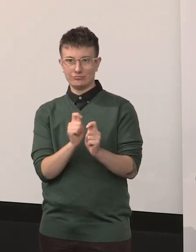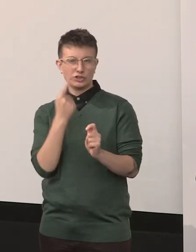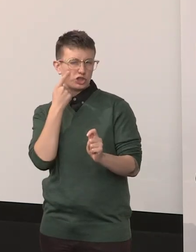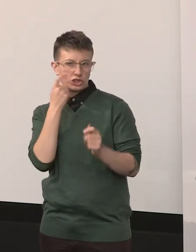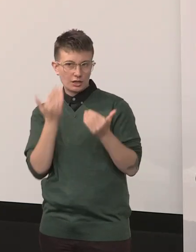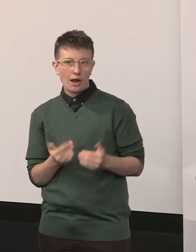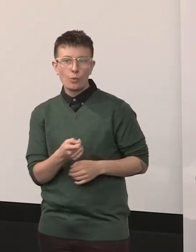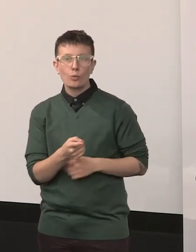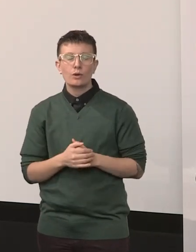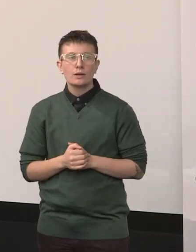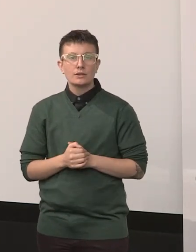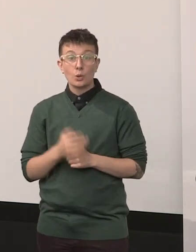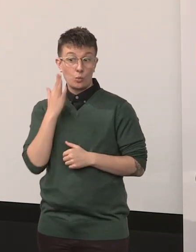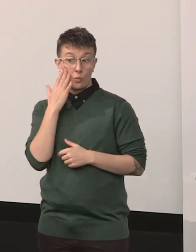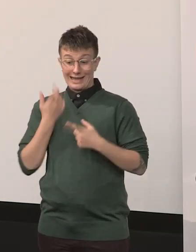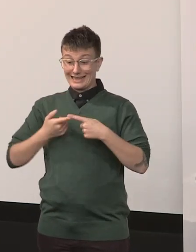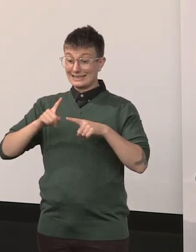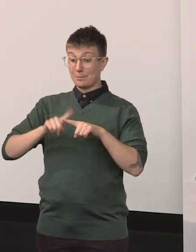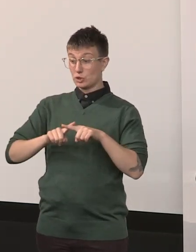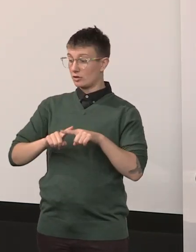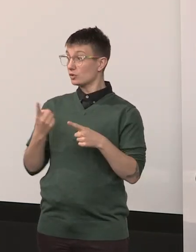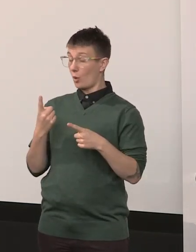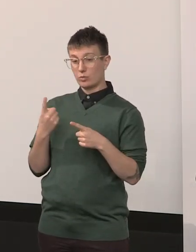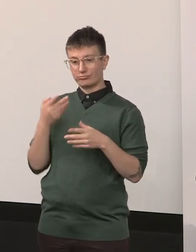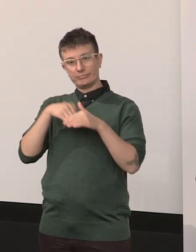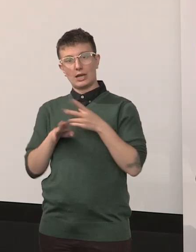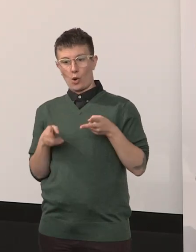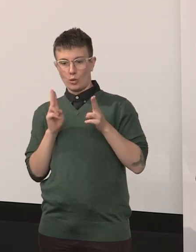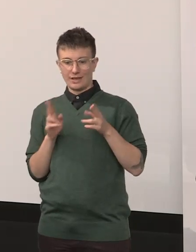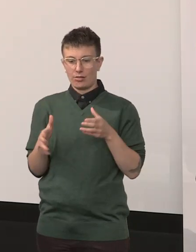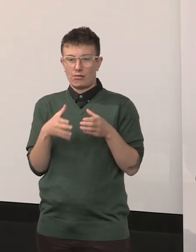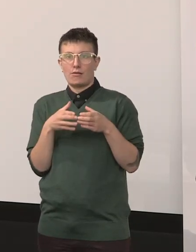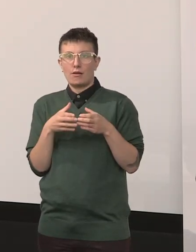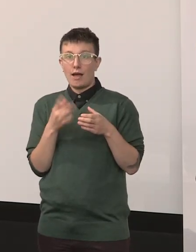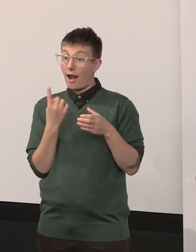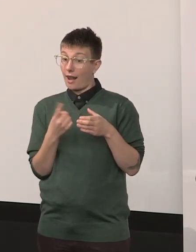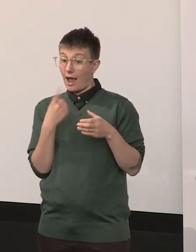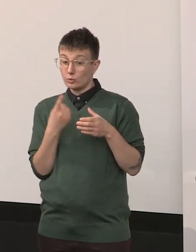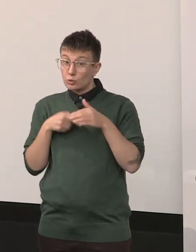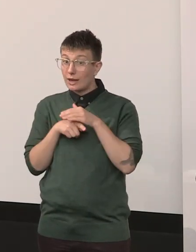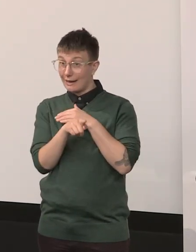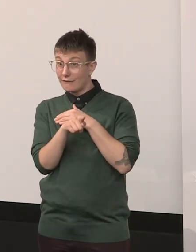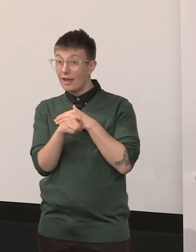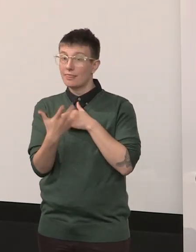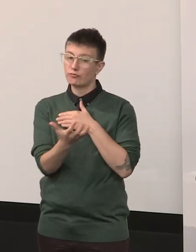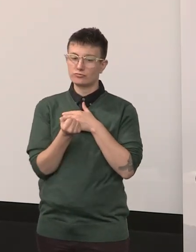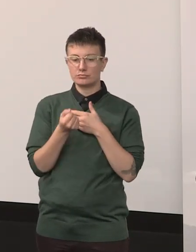whether they have been tested. Now, I should say that when these exemptions are granted, the person gets a letter with a very strict series of